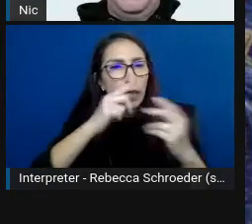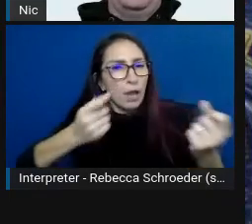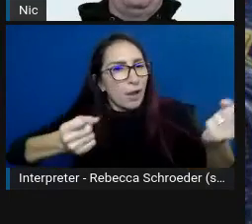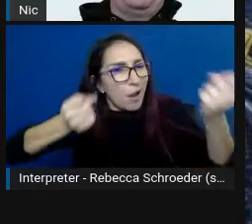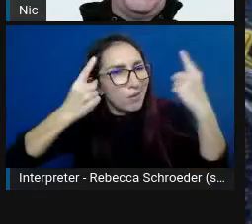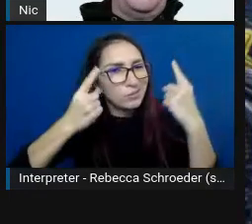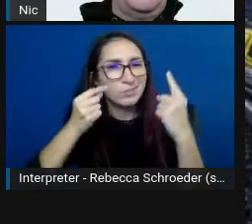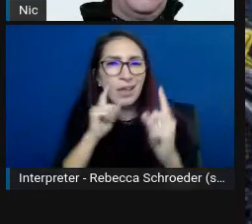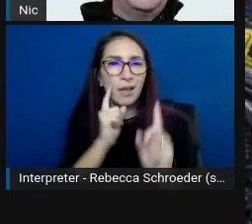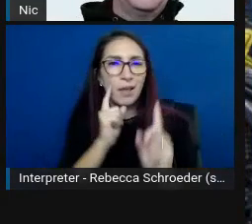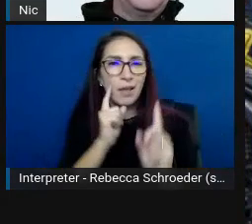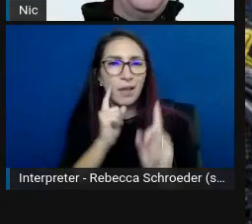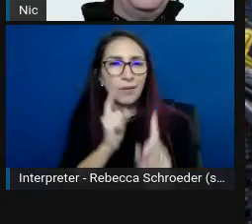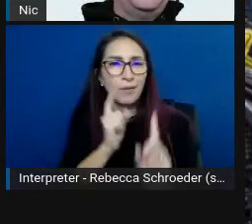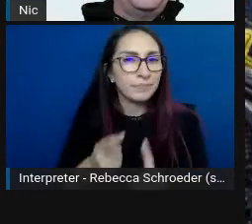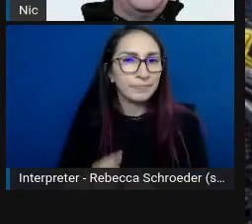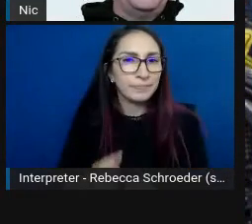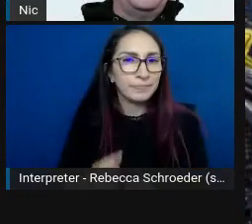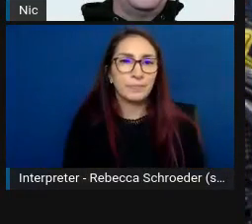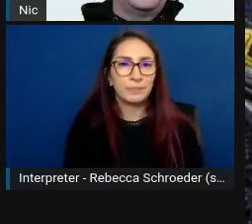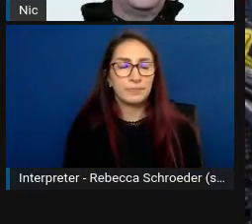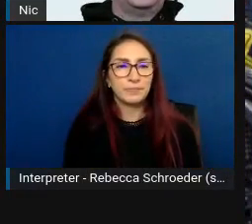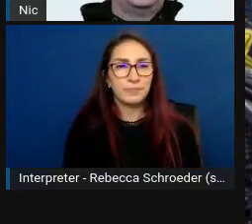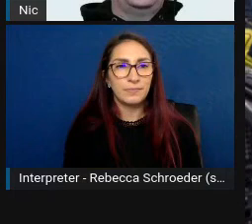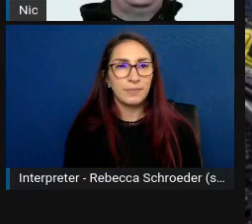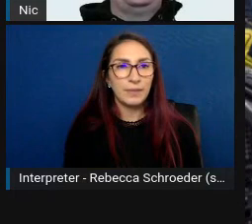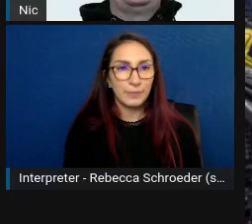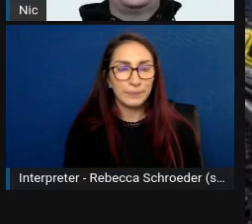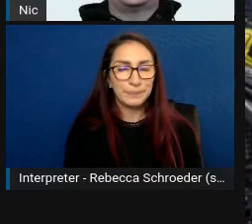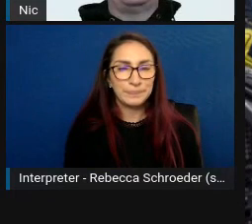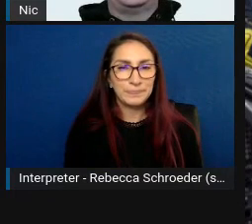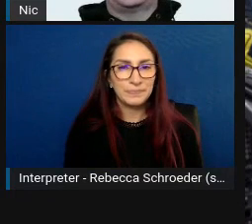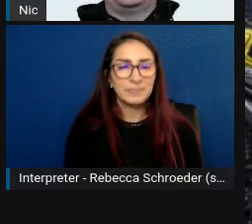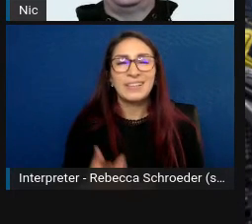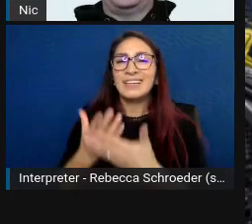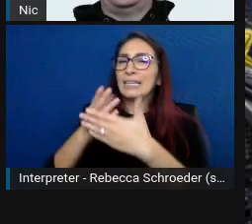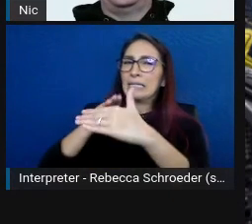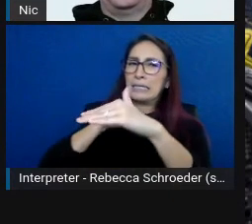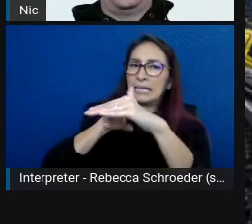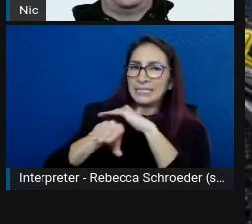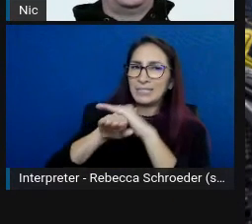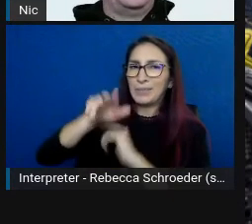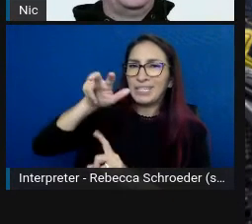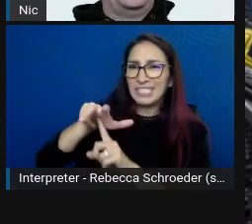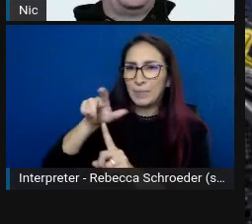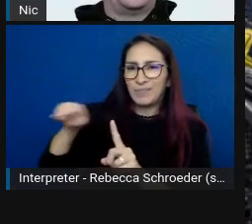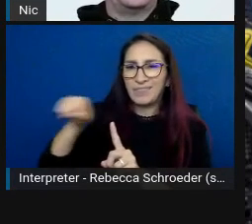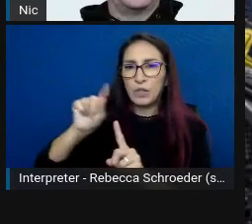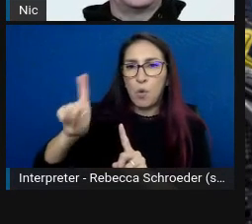Now, accessibility champions shouldn't just be disabled people on a project.